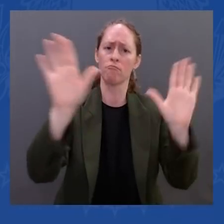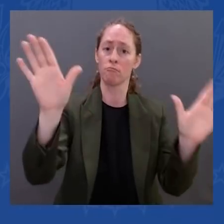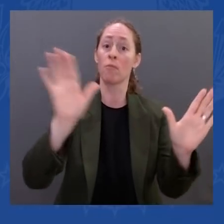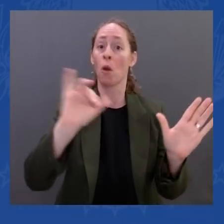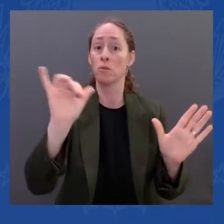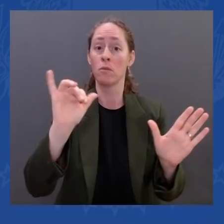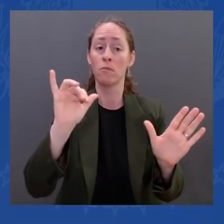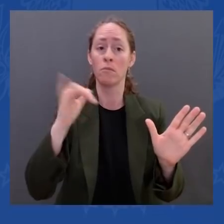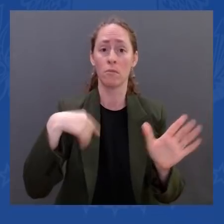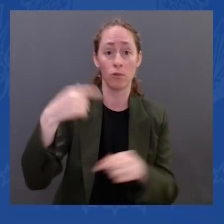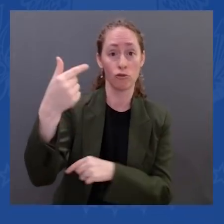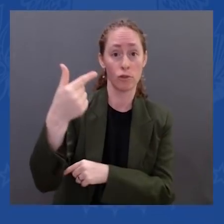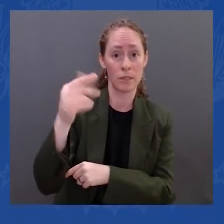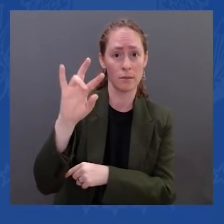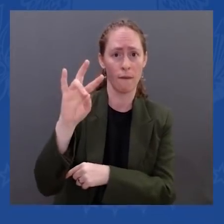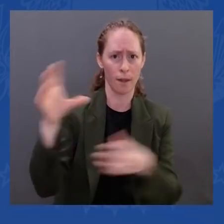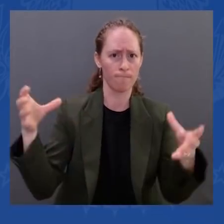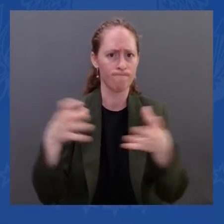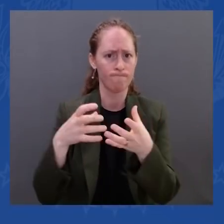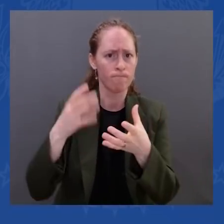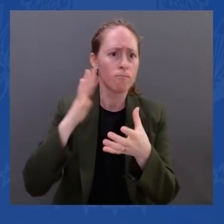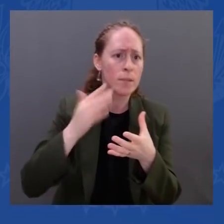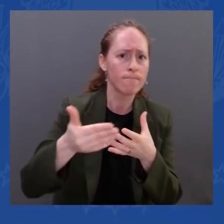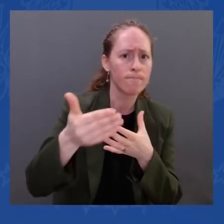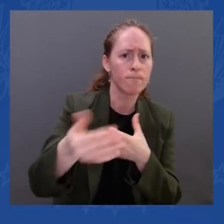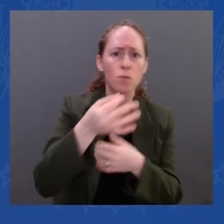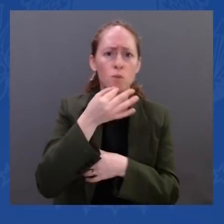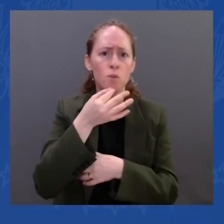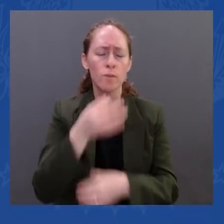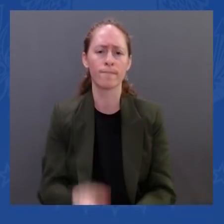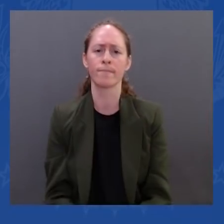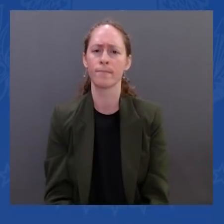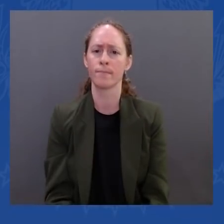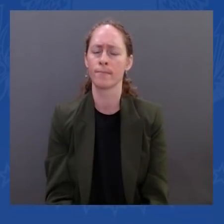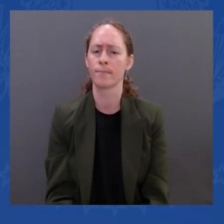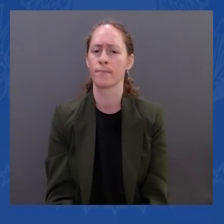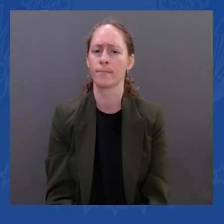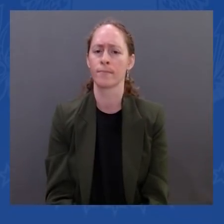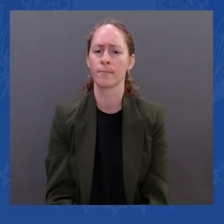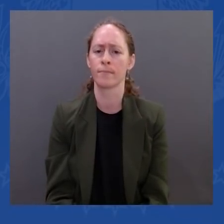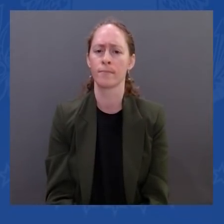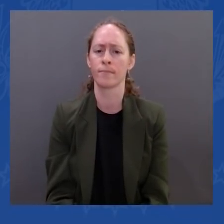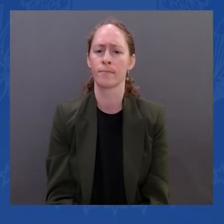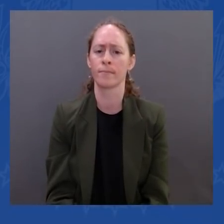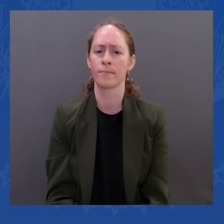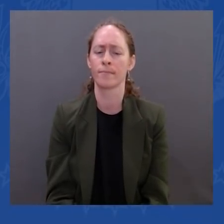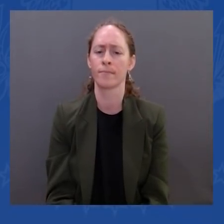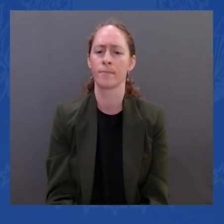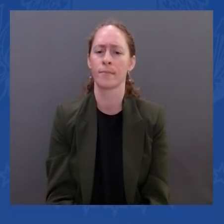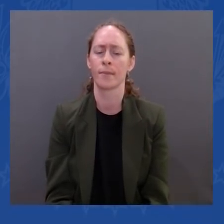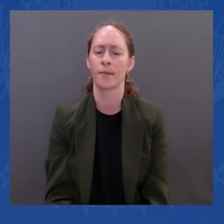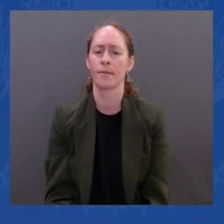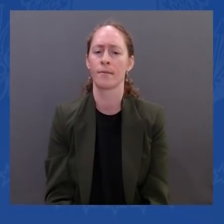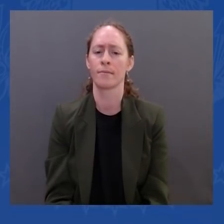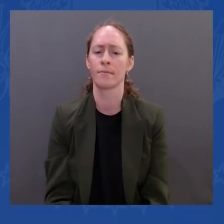Also, confirmation was made to support fully the government